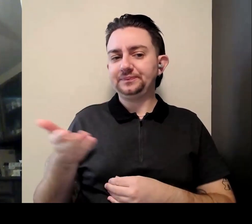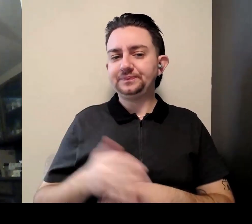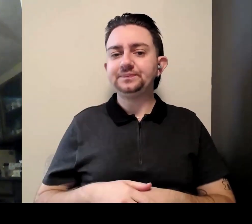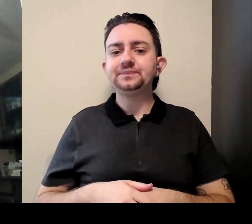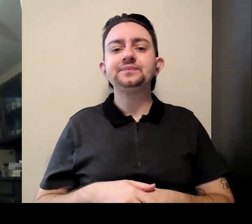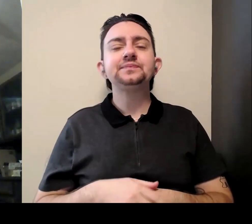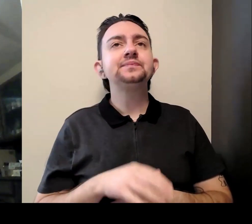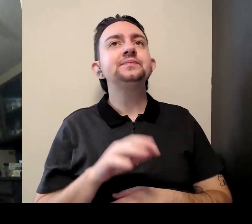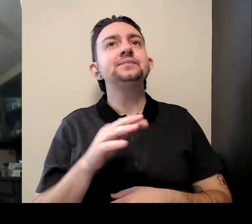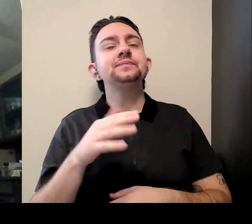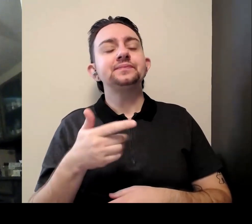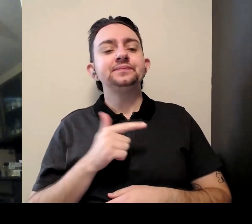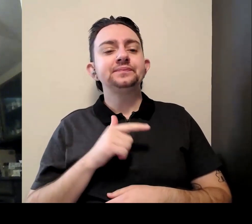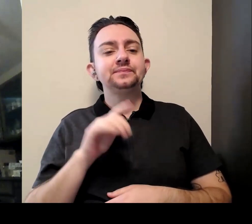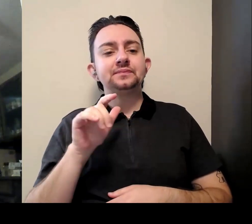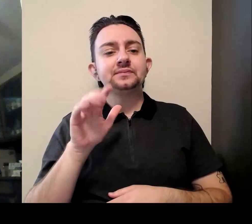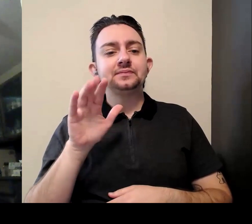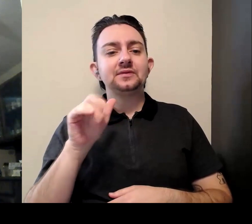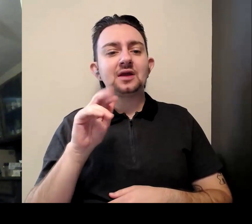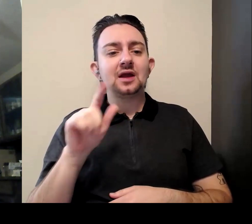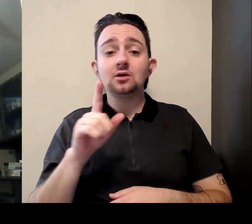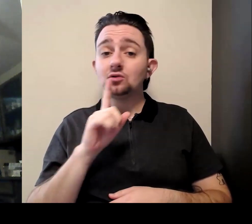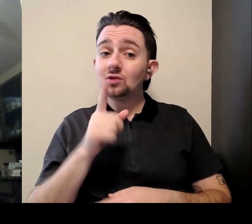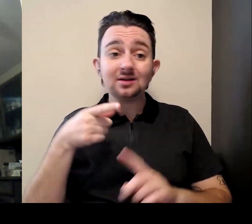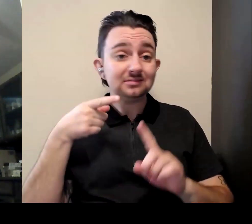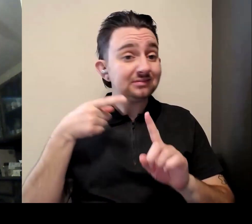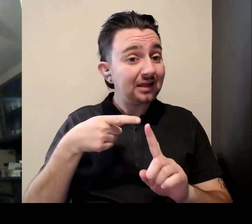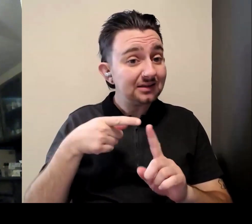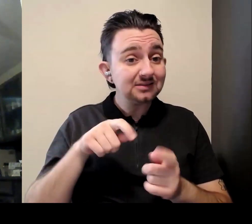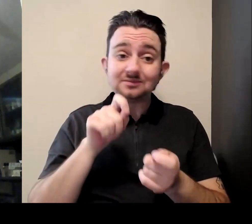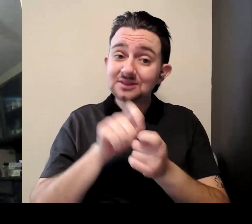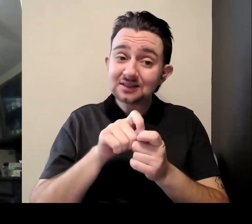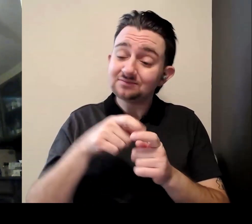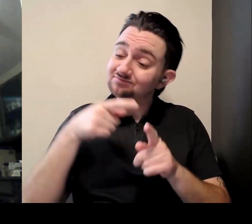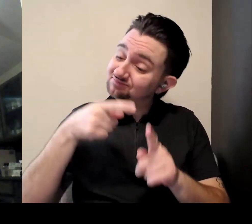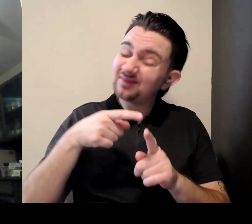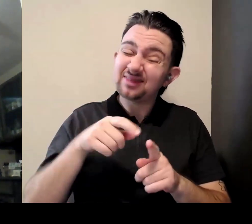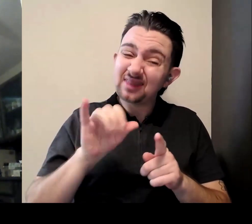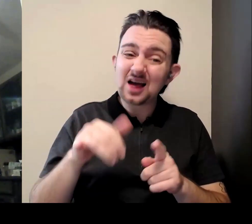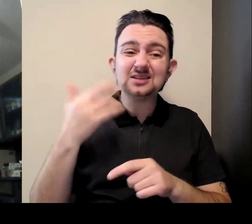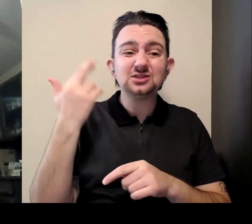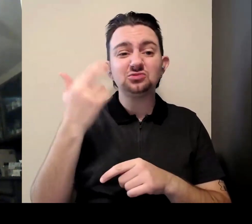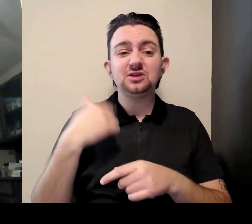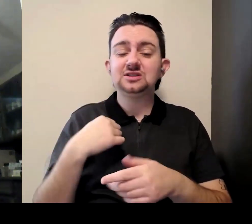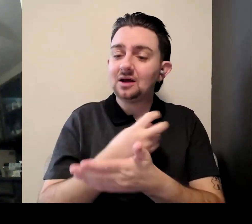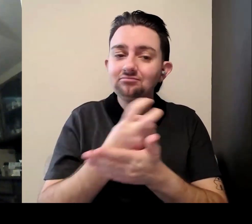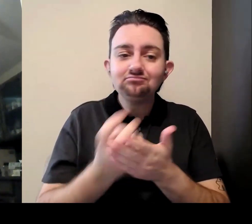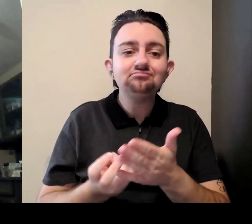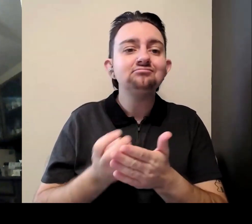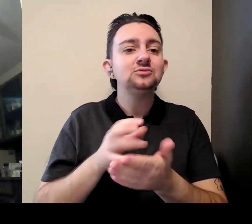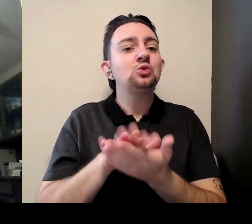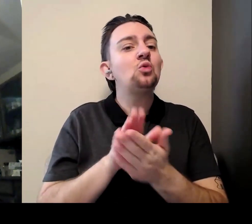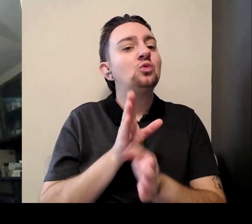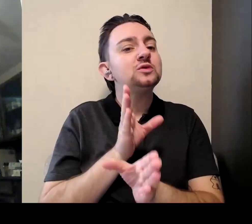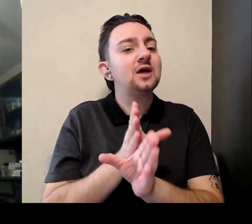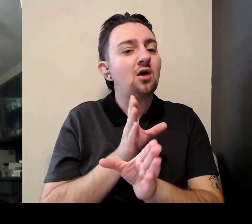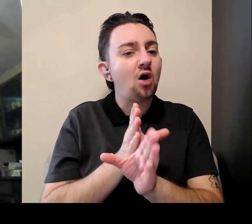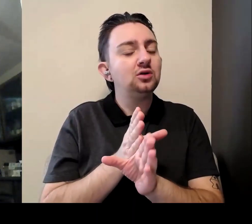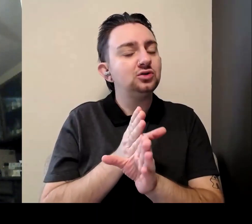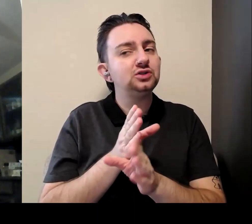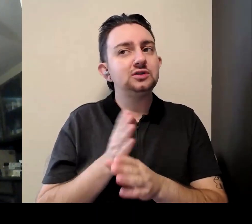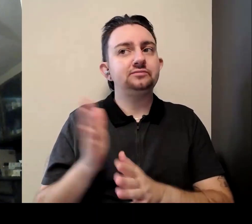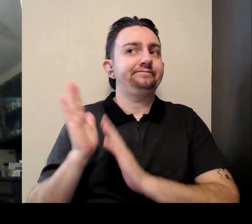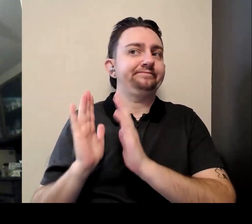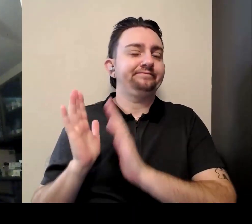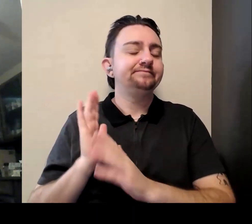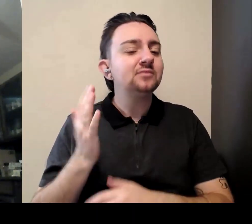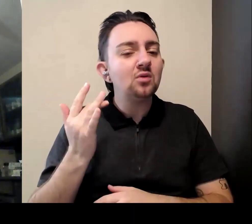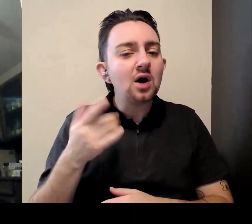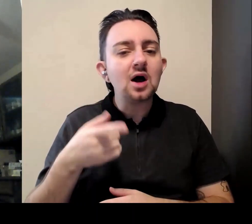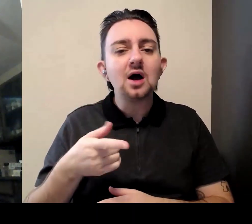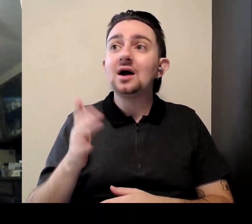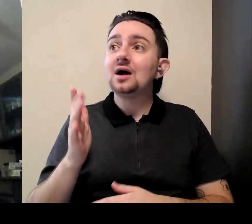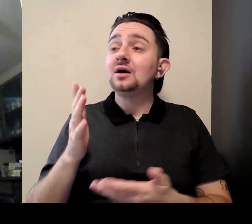This was the reason that I got into school psychology in the 1st place, because school psychologists were refusing to identify learning disabilities.